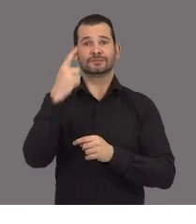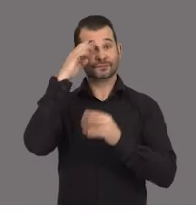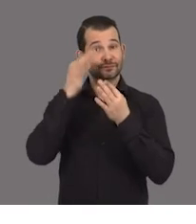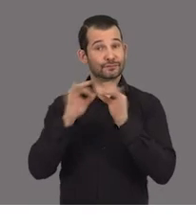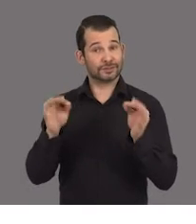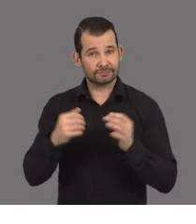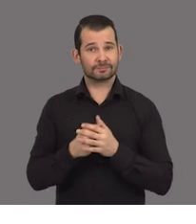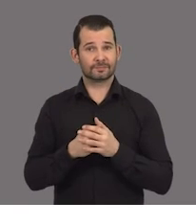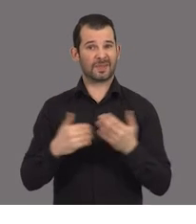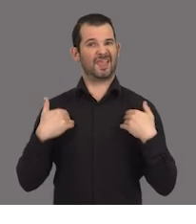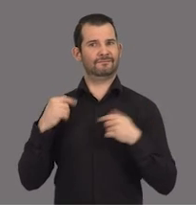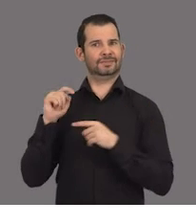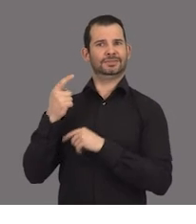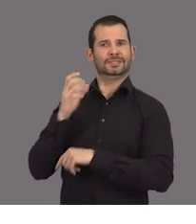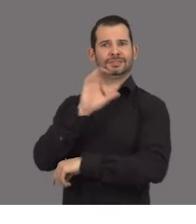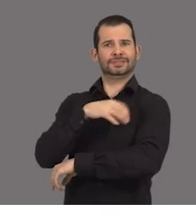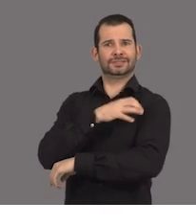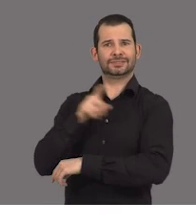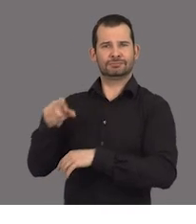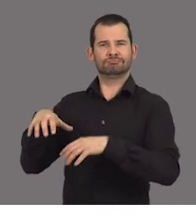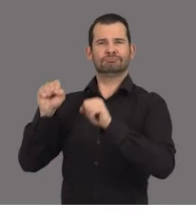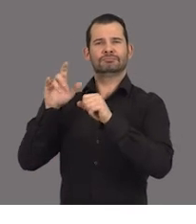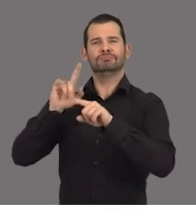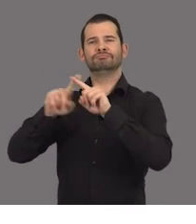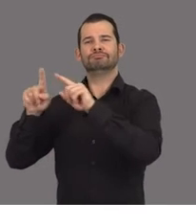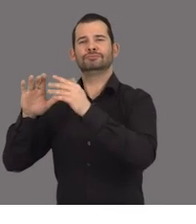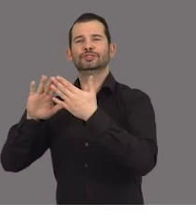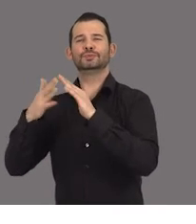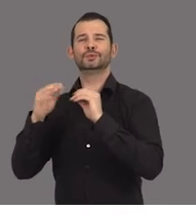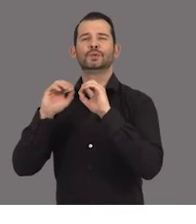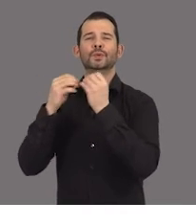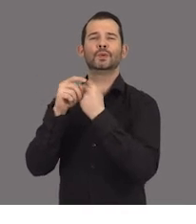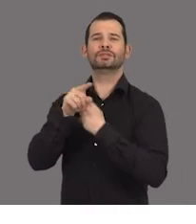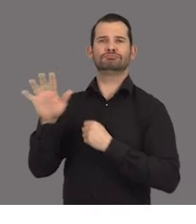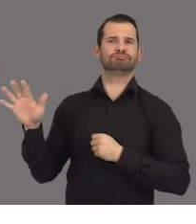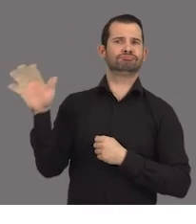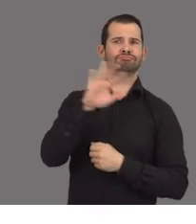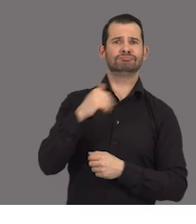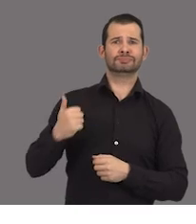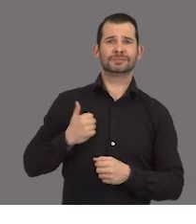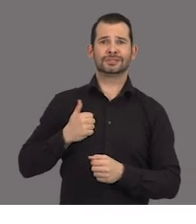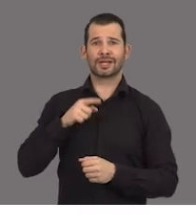There are tax clinics hosted by community organizations across Canada for those with